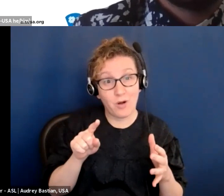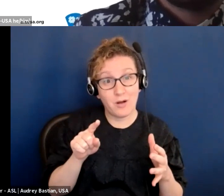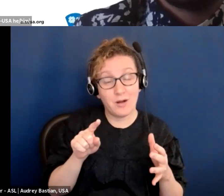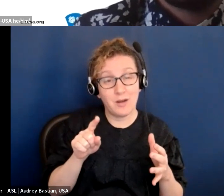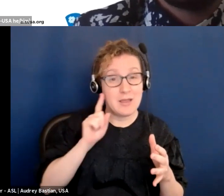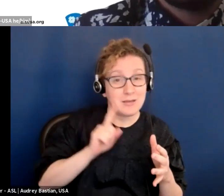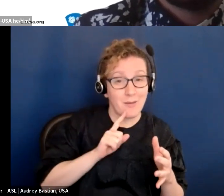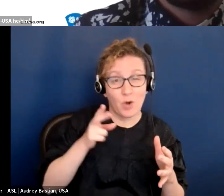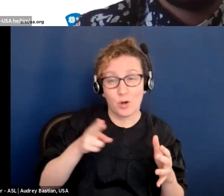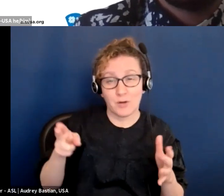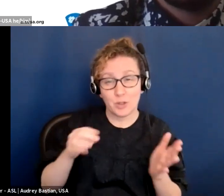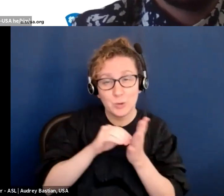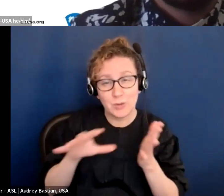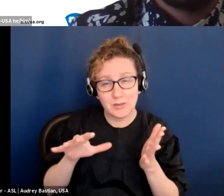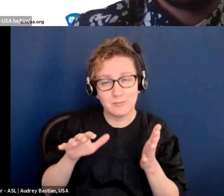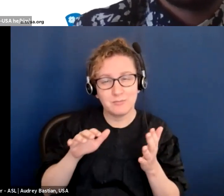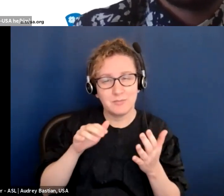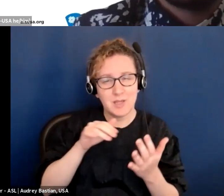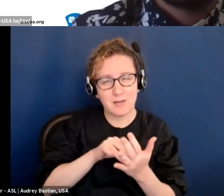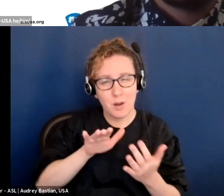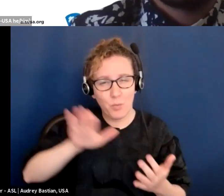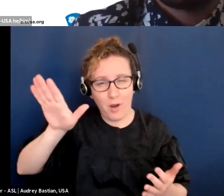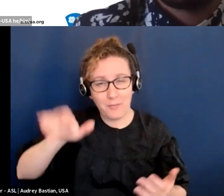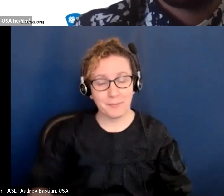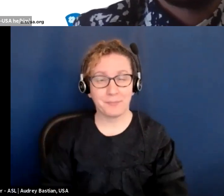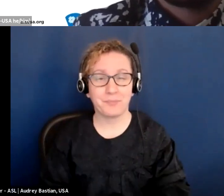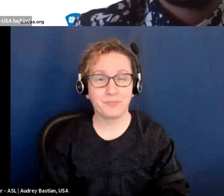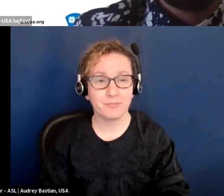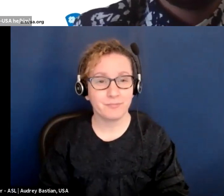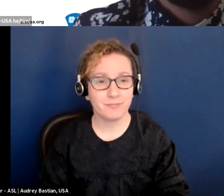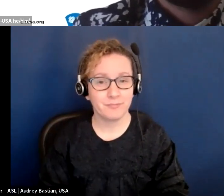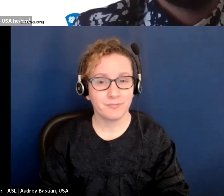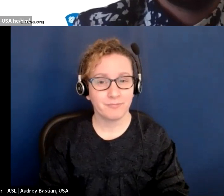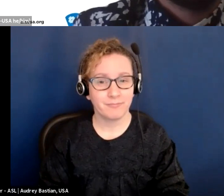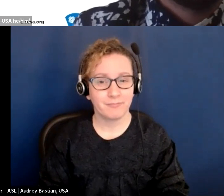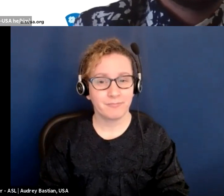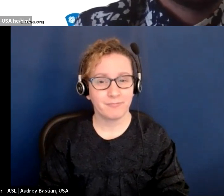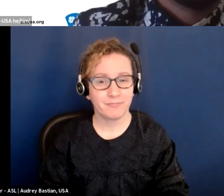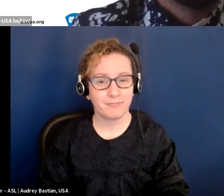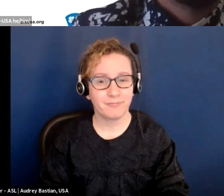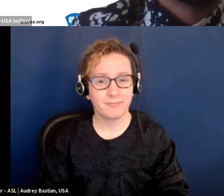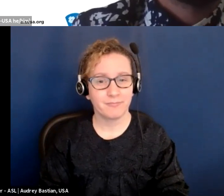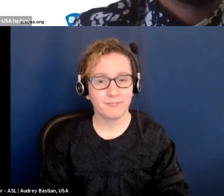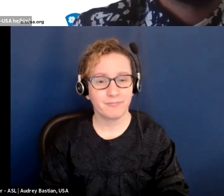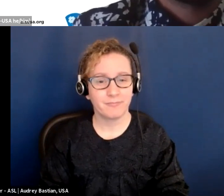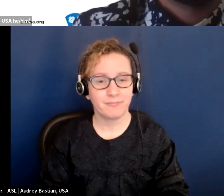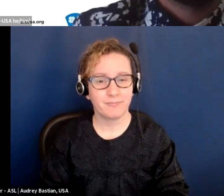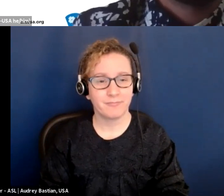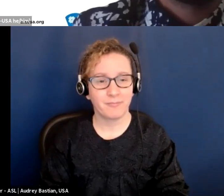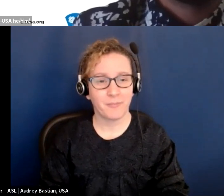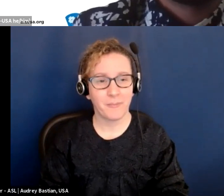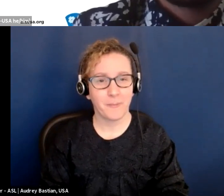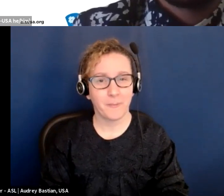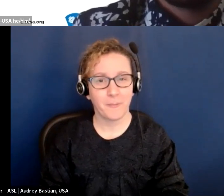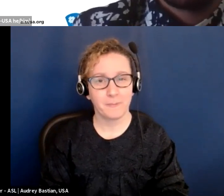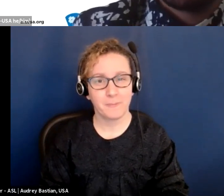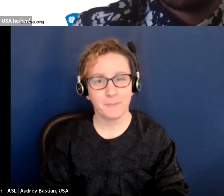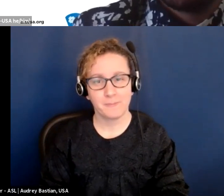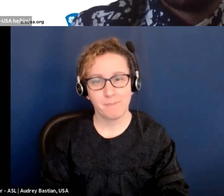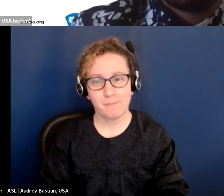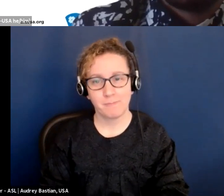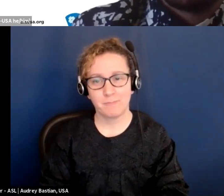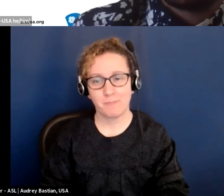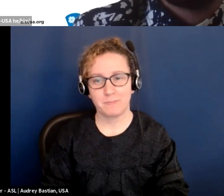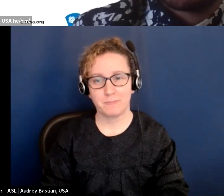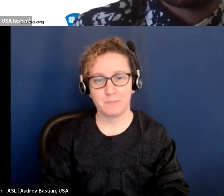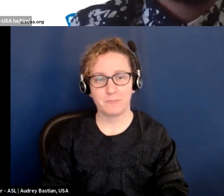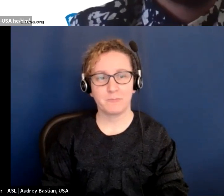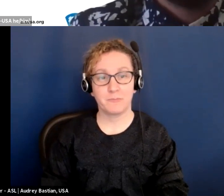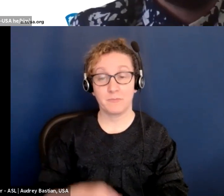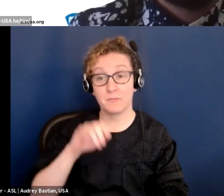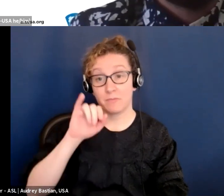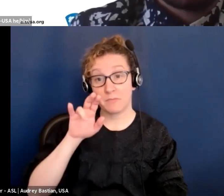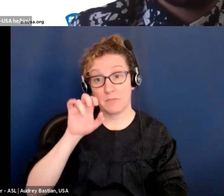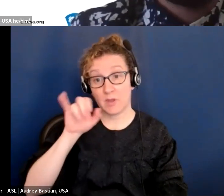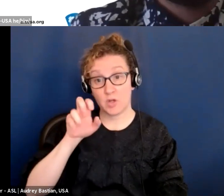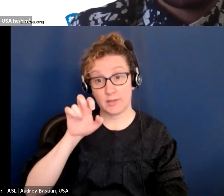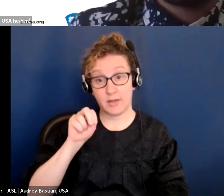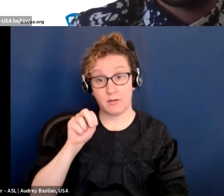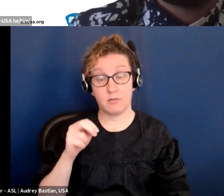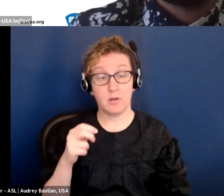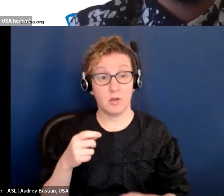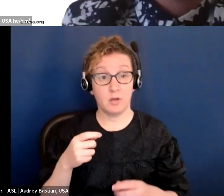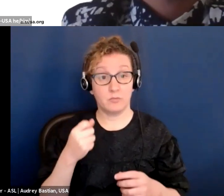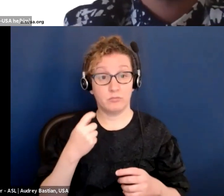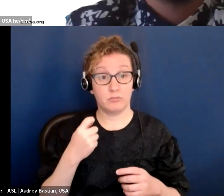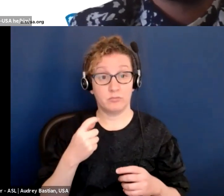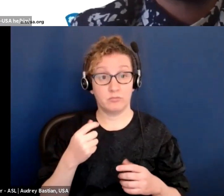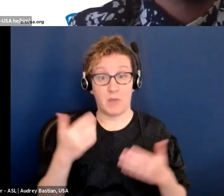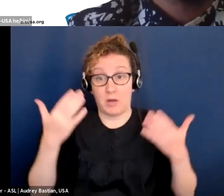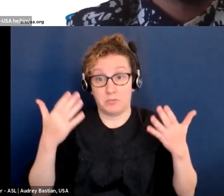hearing student doing a study abroad? >> JUSTIN DEANDRADE: I don't know definitively,